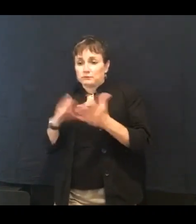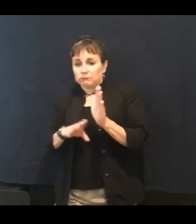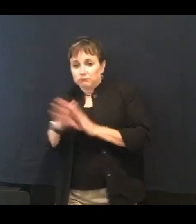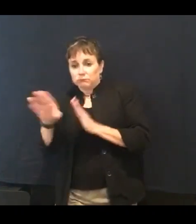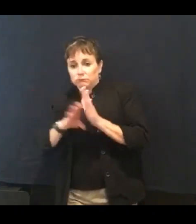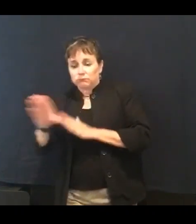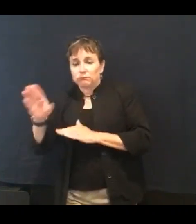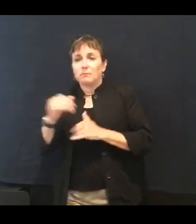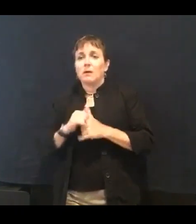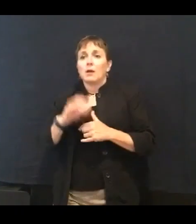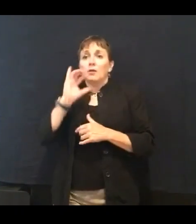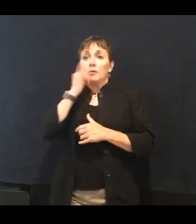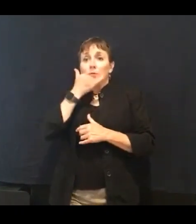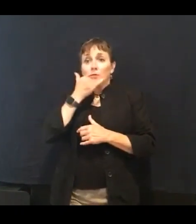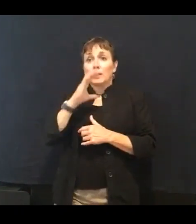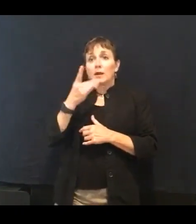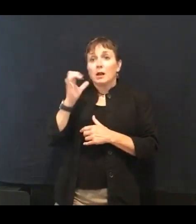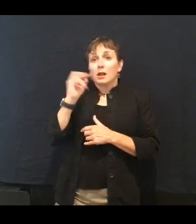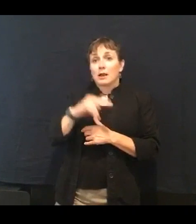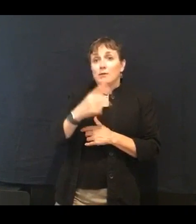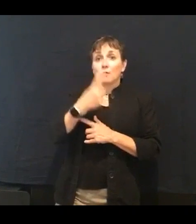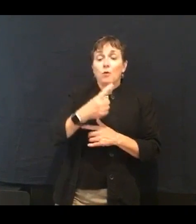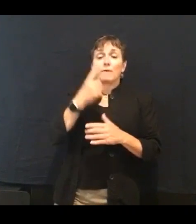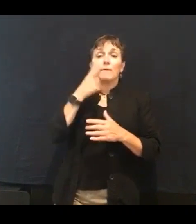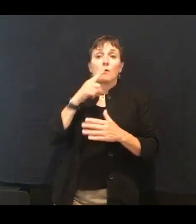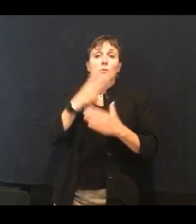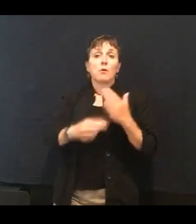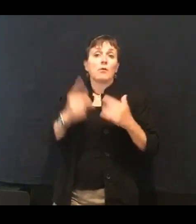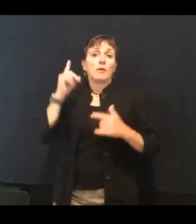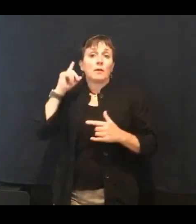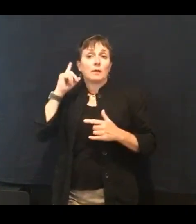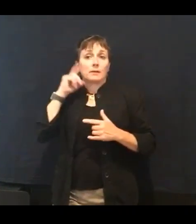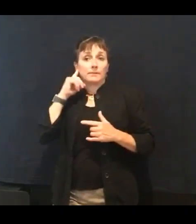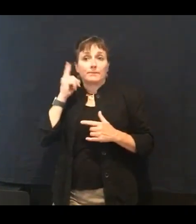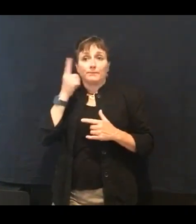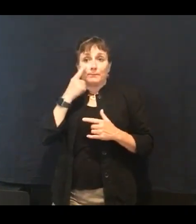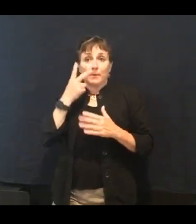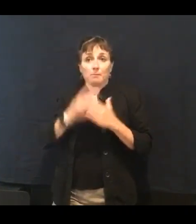clarin-1 in both the eye and the ear. BF844 corrects